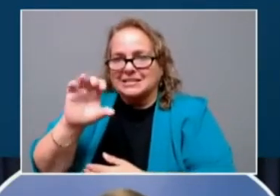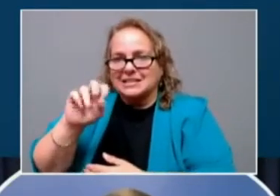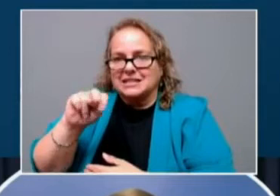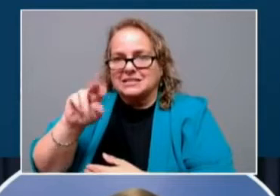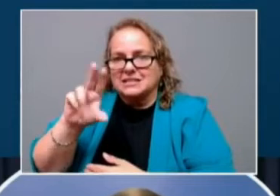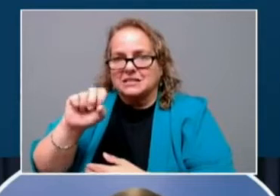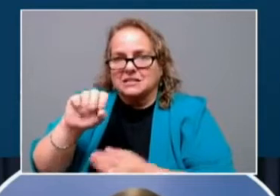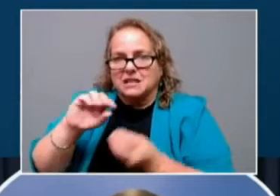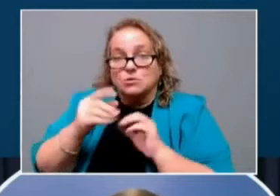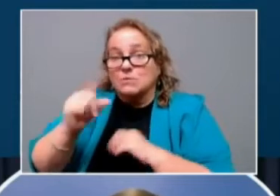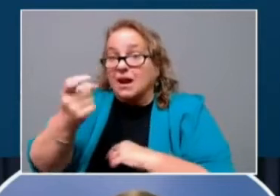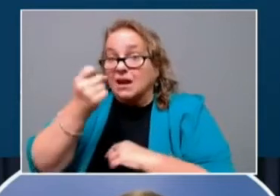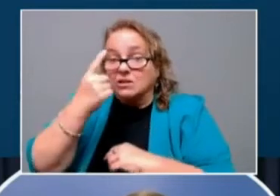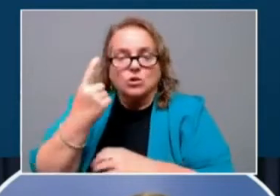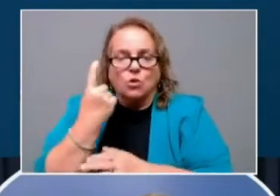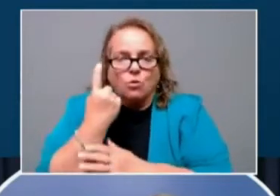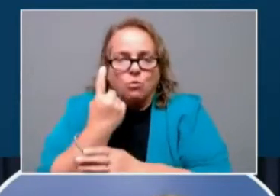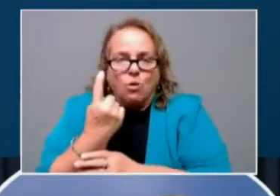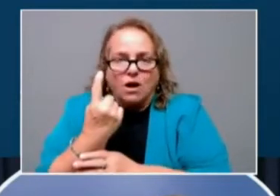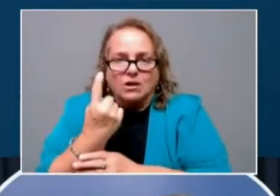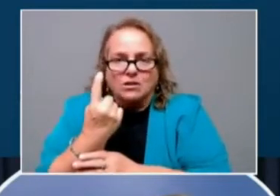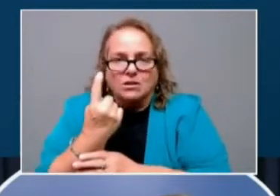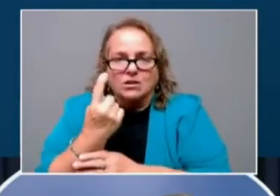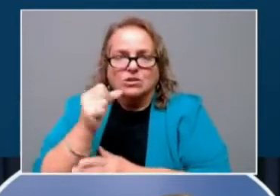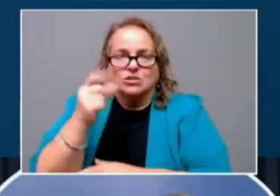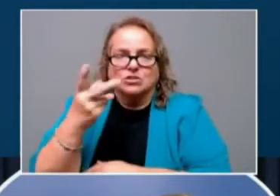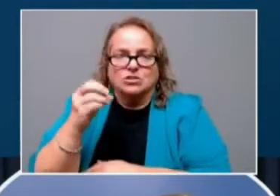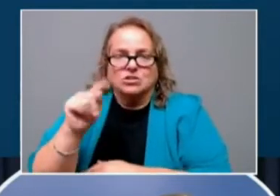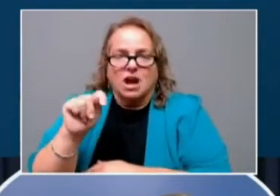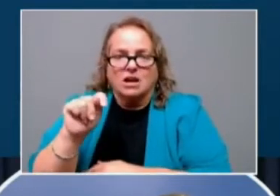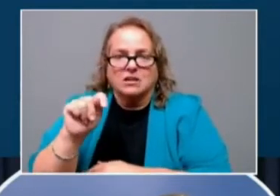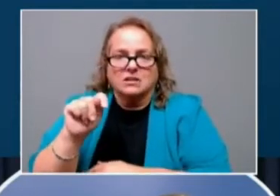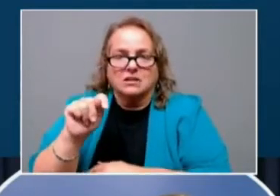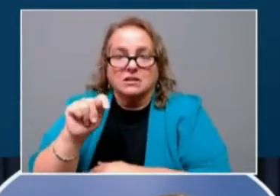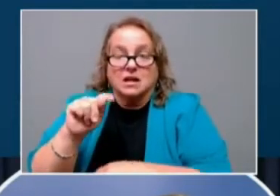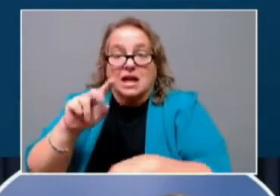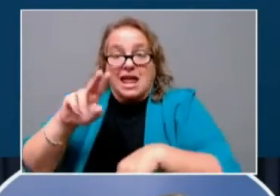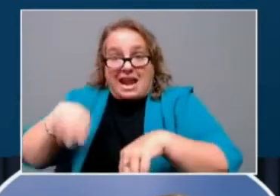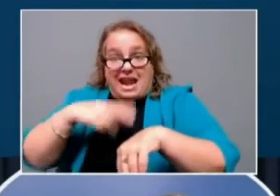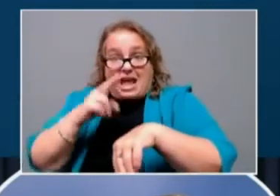lot of what you'll hear on the national news is they do a fully vaccinated. But